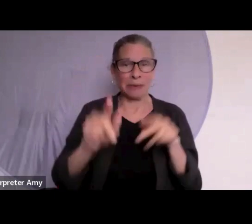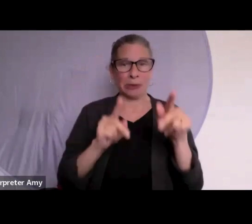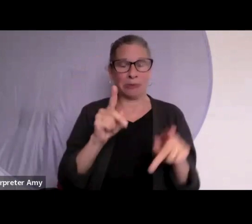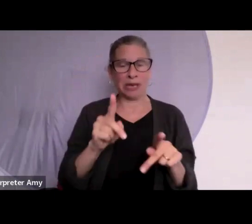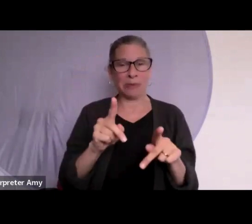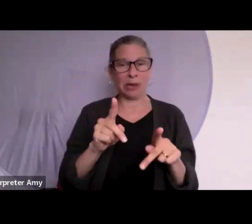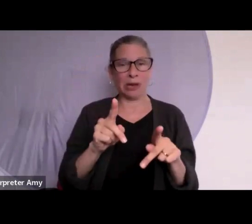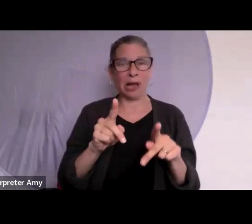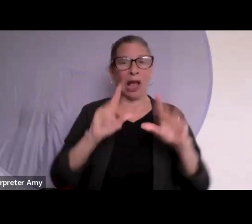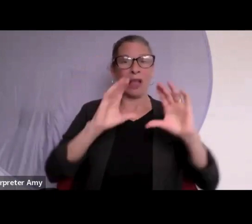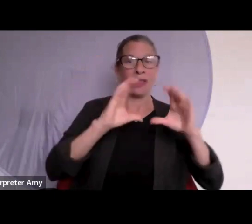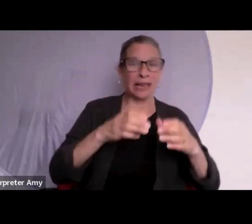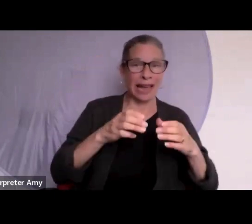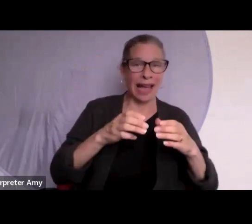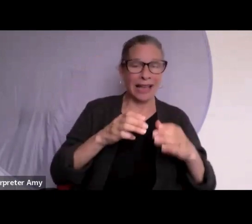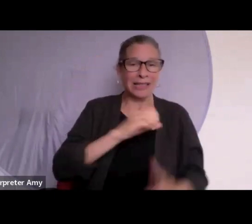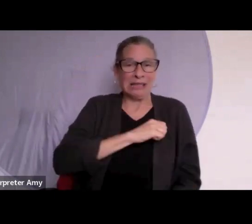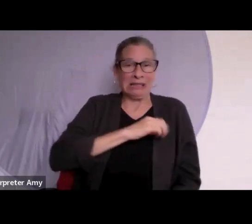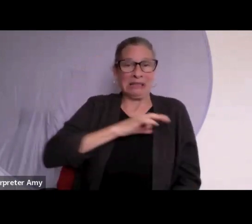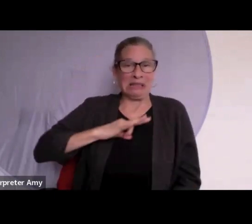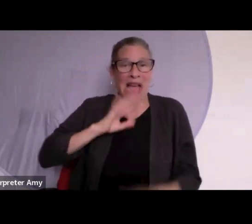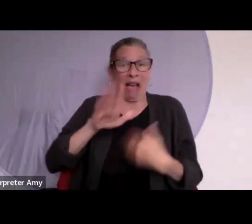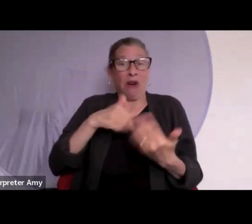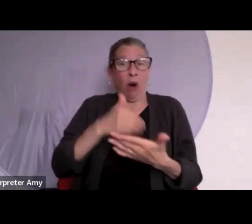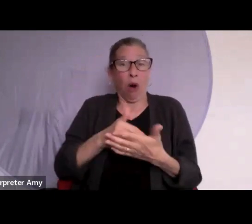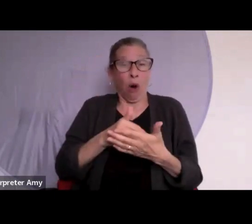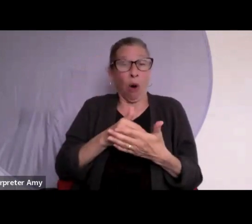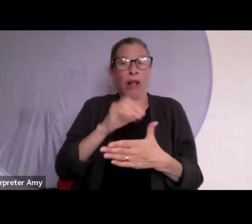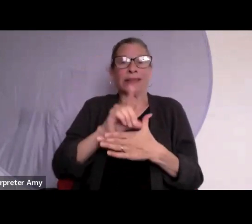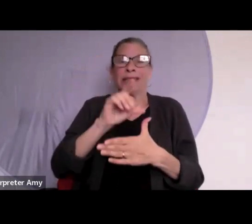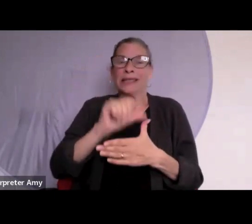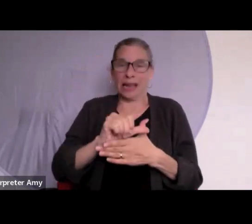crew, all sides of it. So it's really coming from within, in